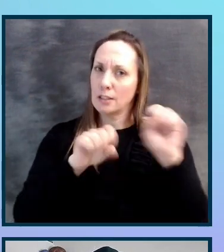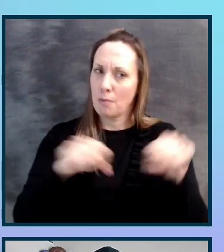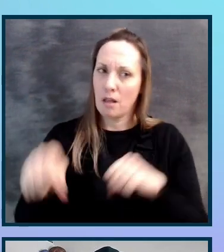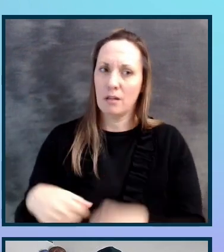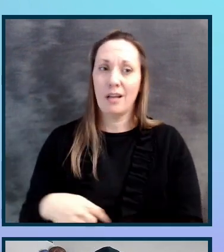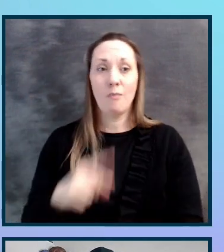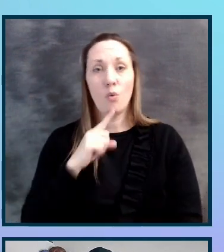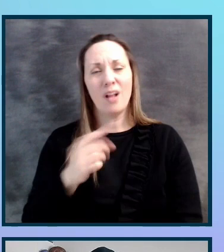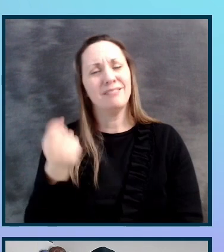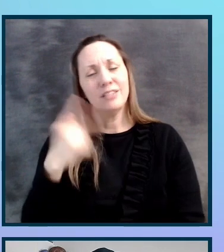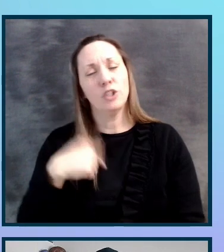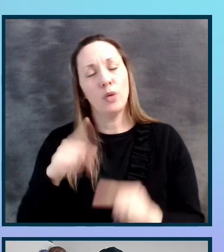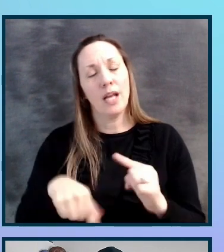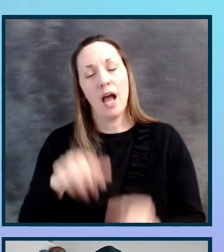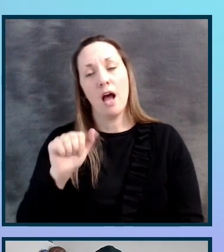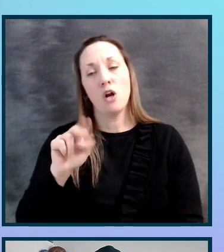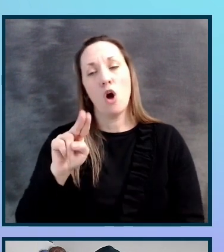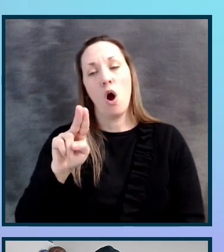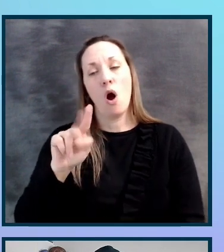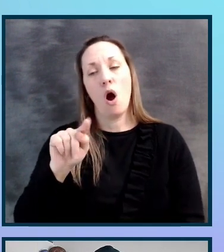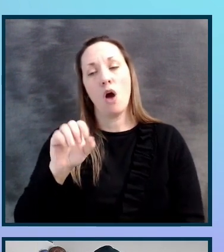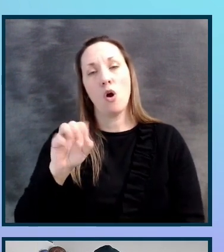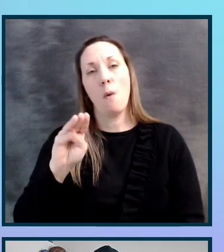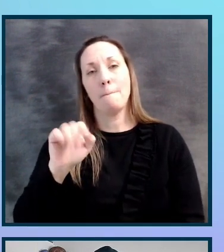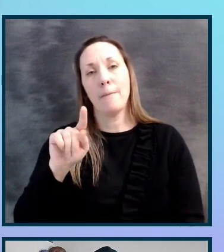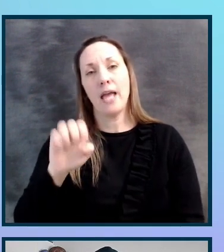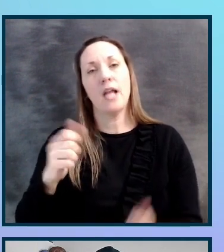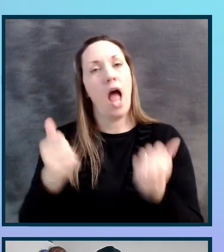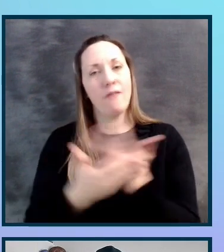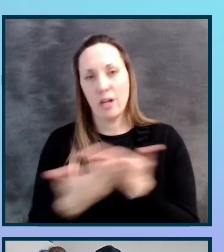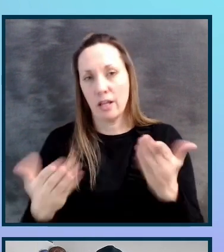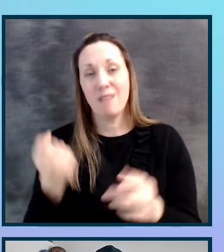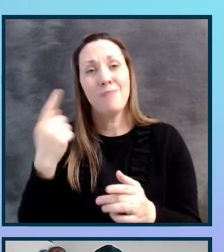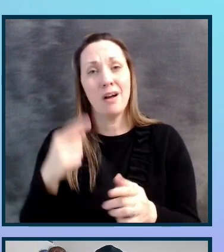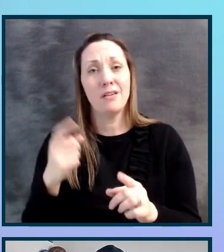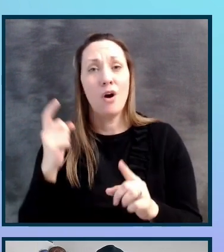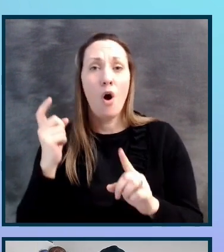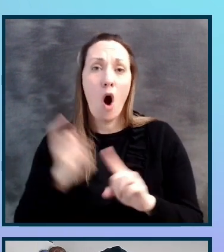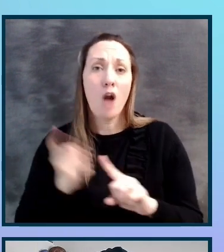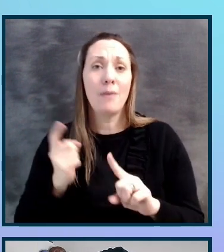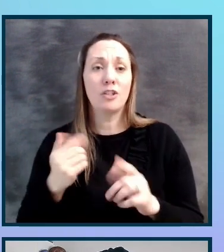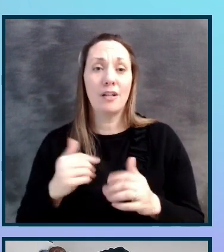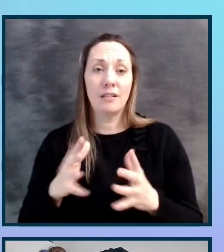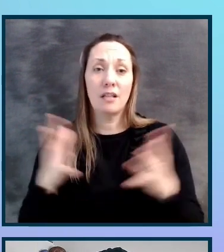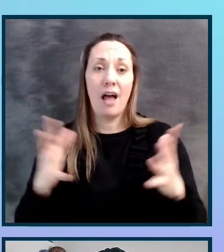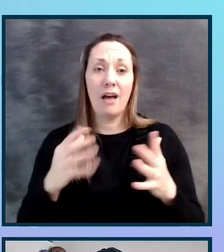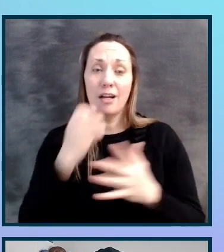You cannot automate everything so that beginning, but automation has a lot of value added to it, right?